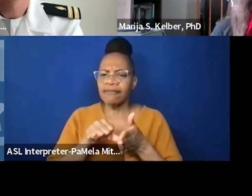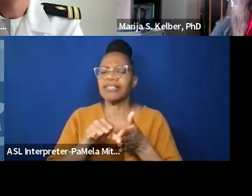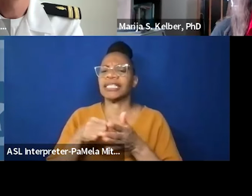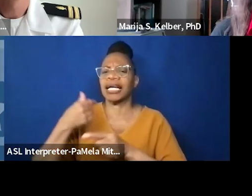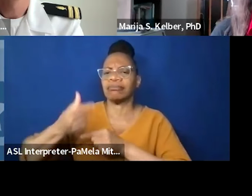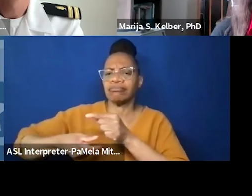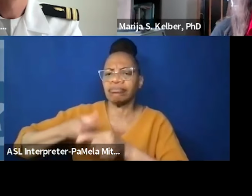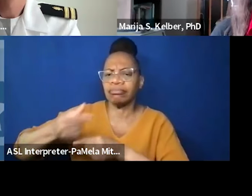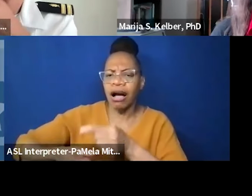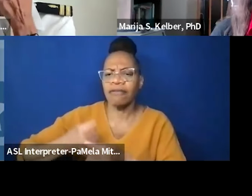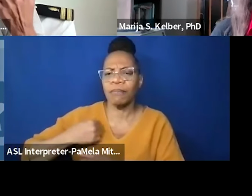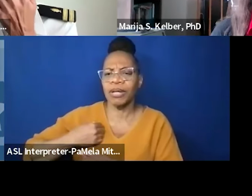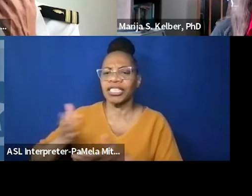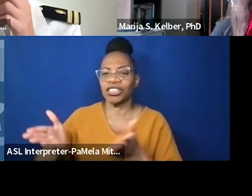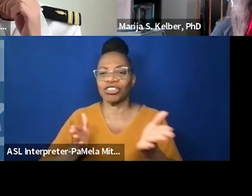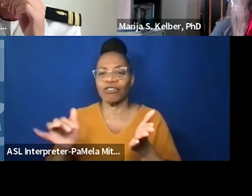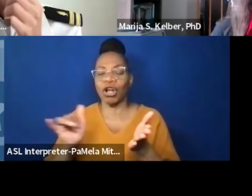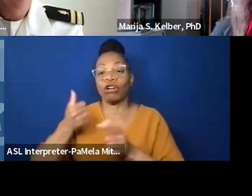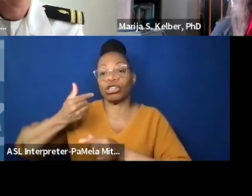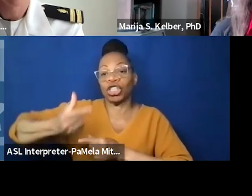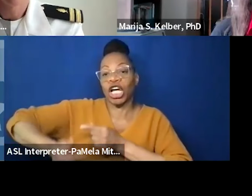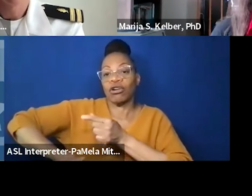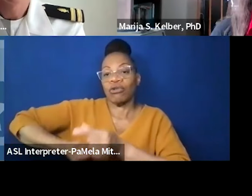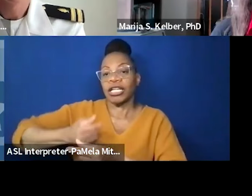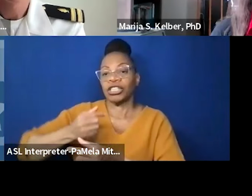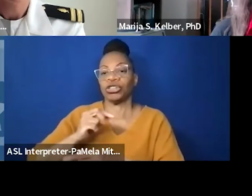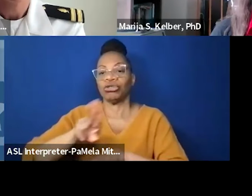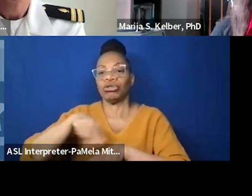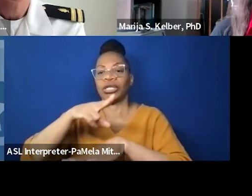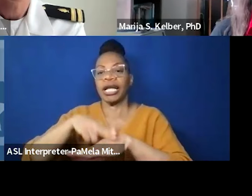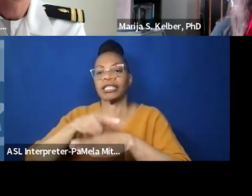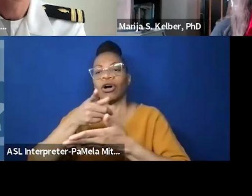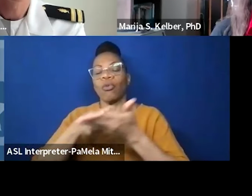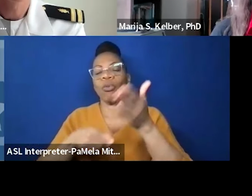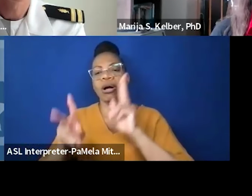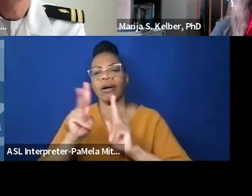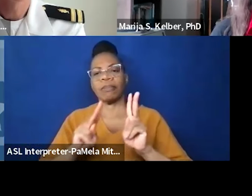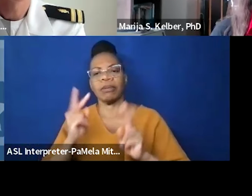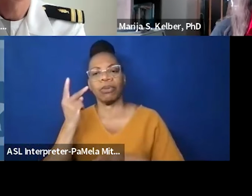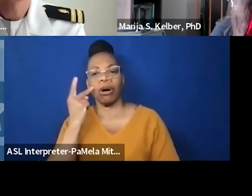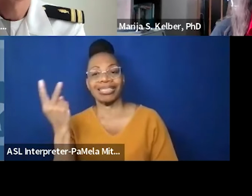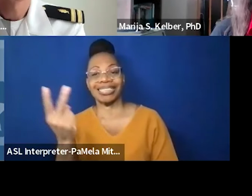and probably the cross-generational nature of what people are seeing in the criminal justice system.